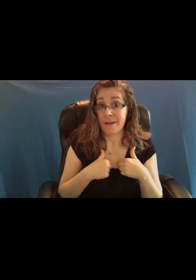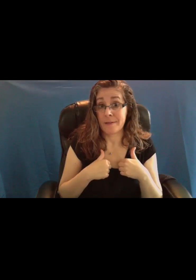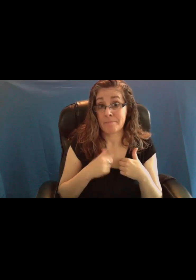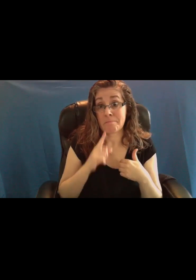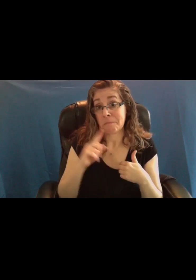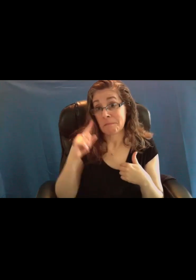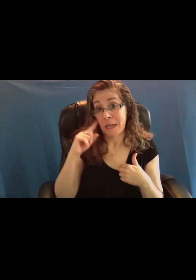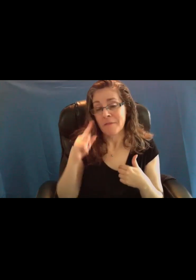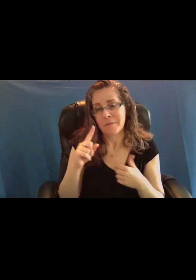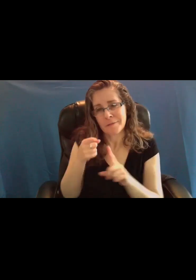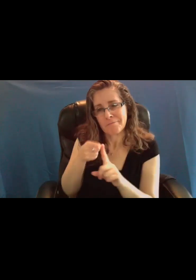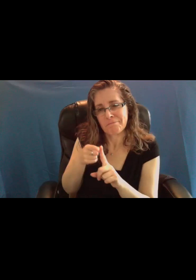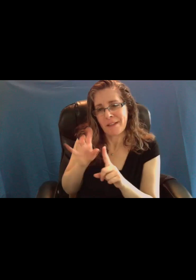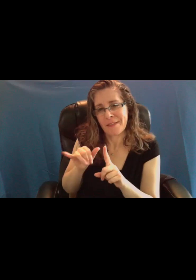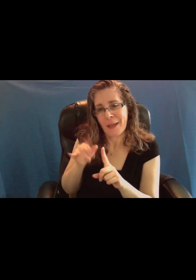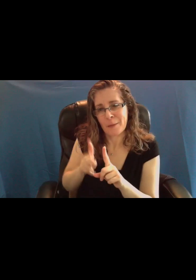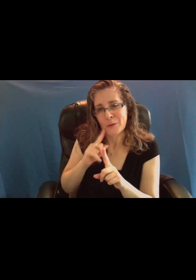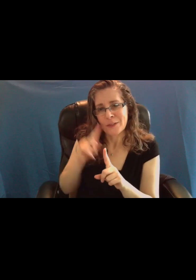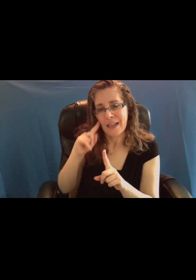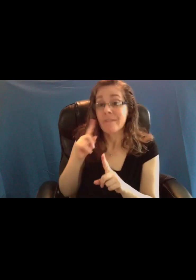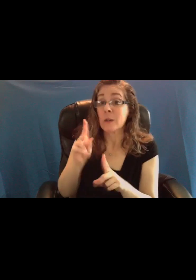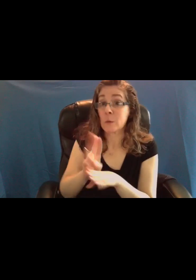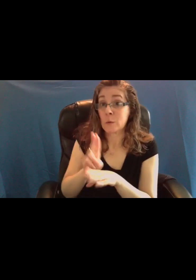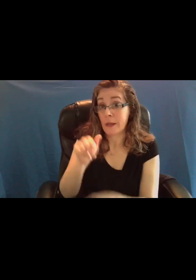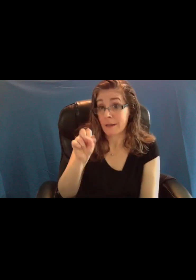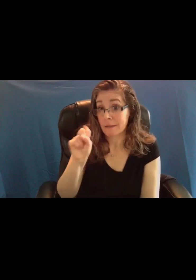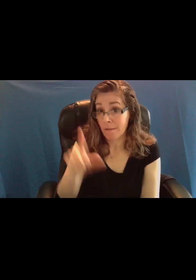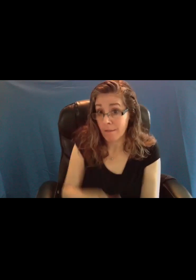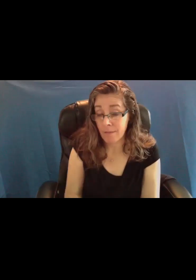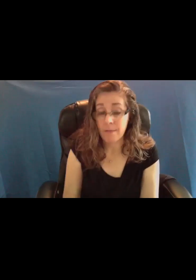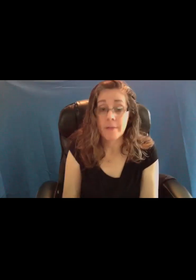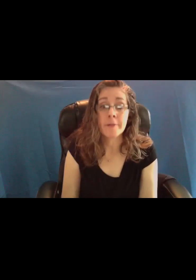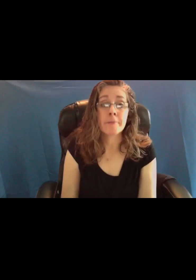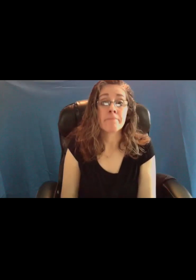is American Sign Language and not English. My employer can't